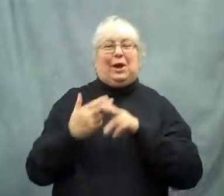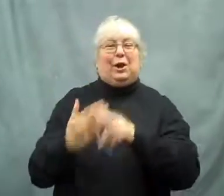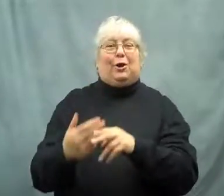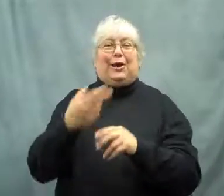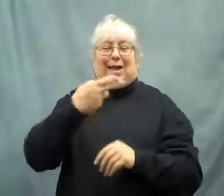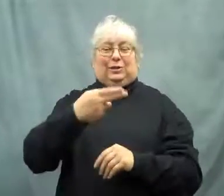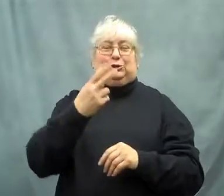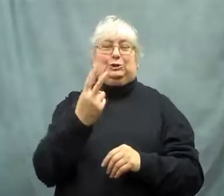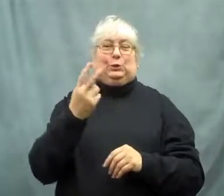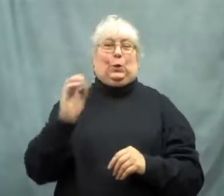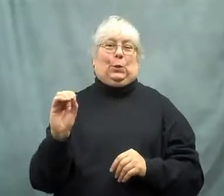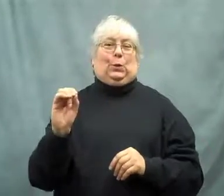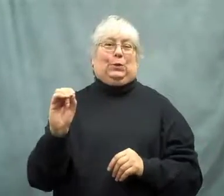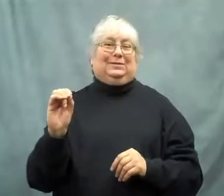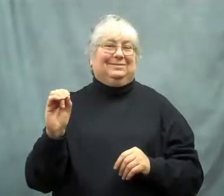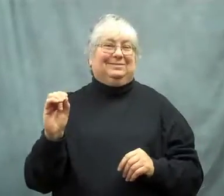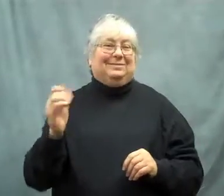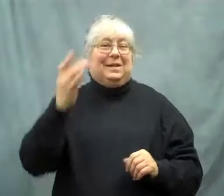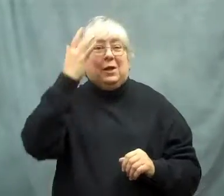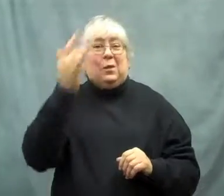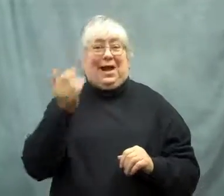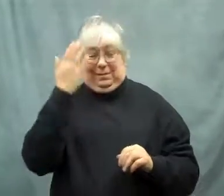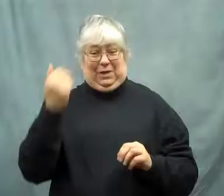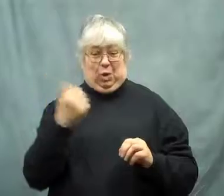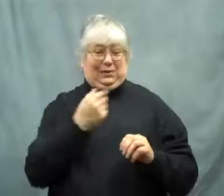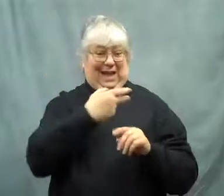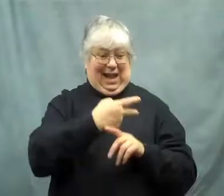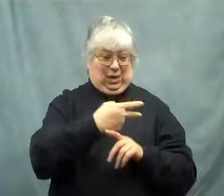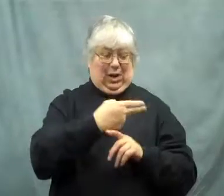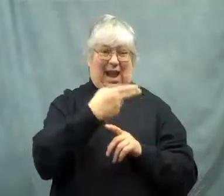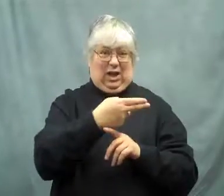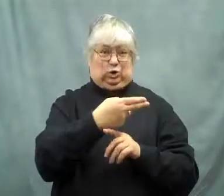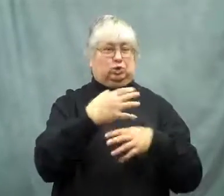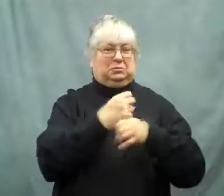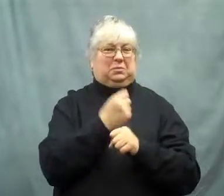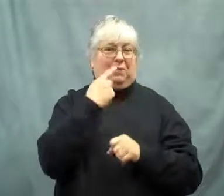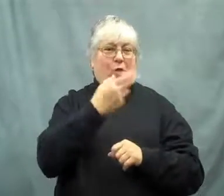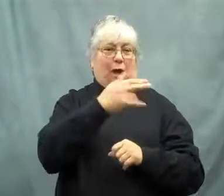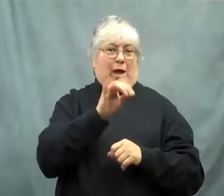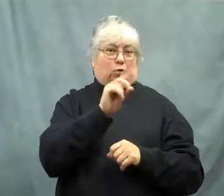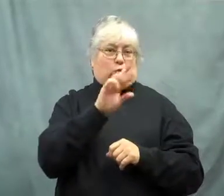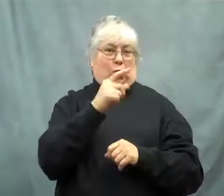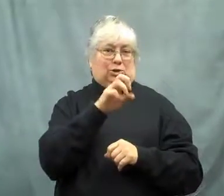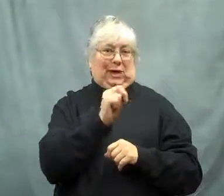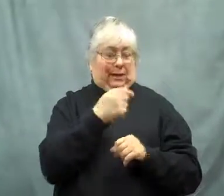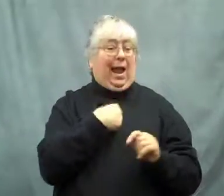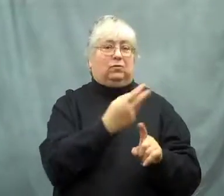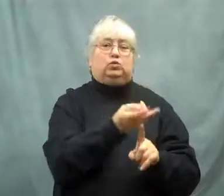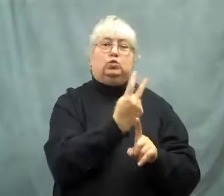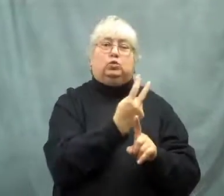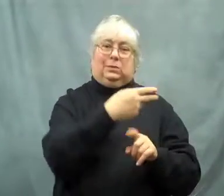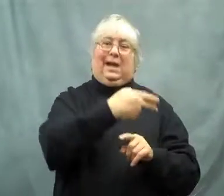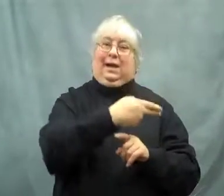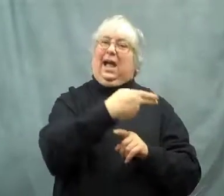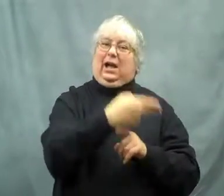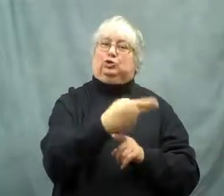"H" is the abbreviation for hydrogen, and "O" is short for oxygen.